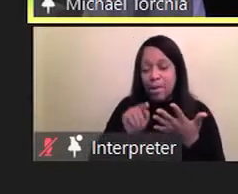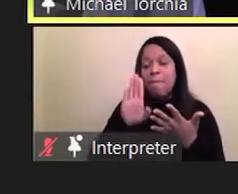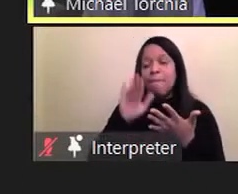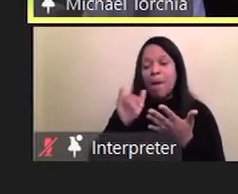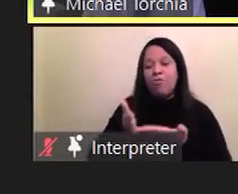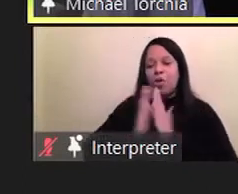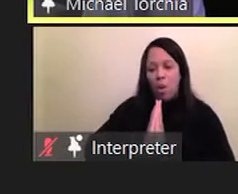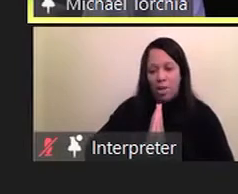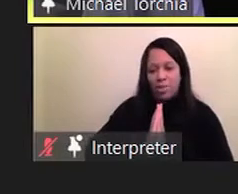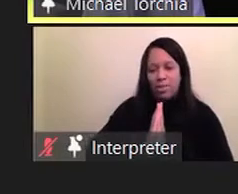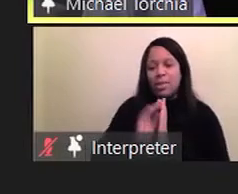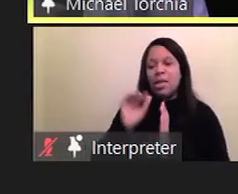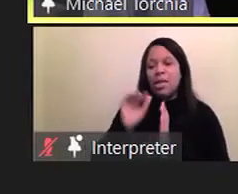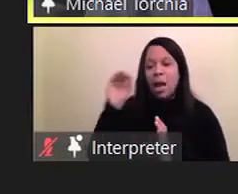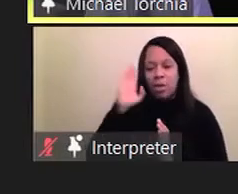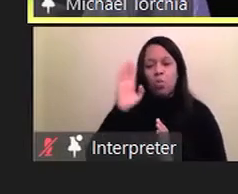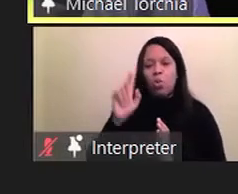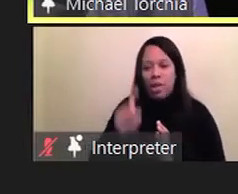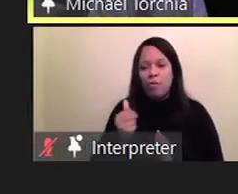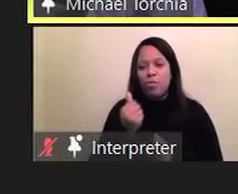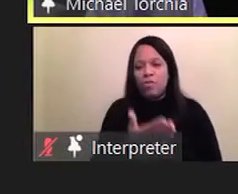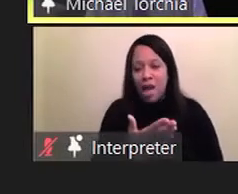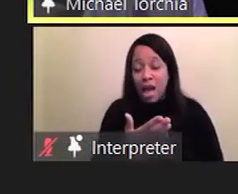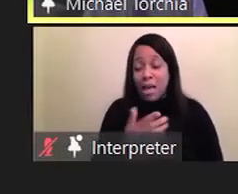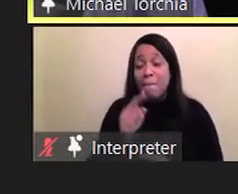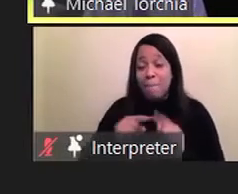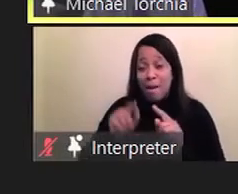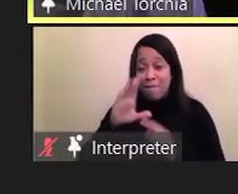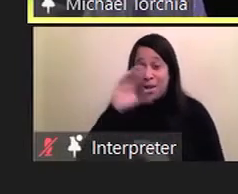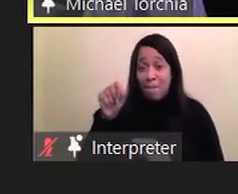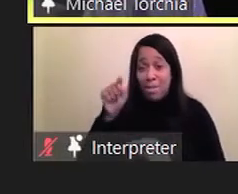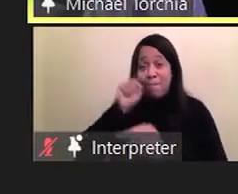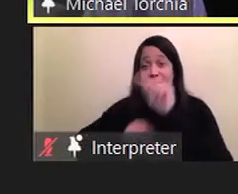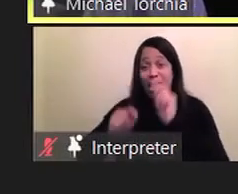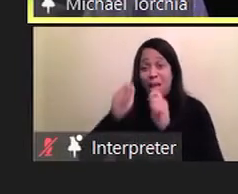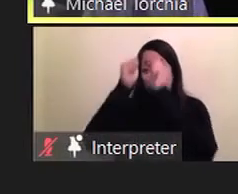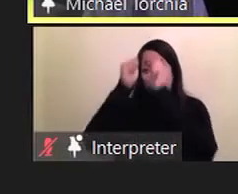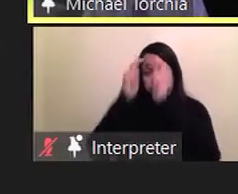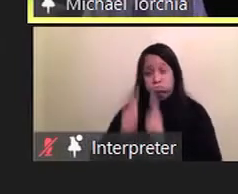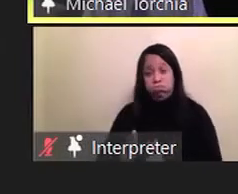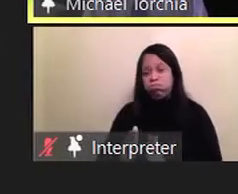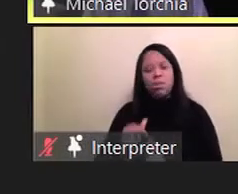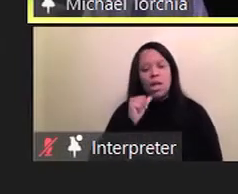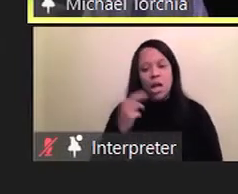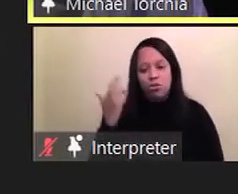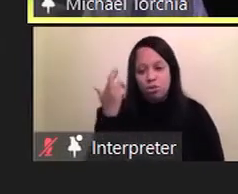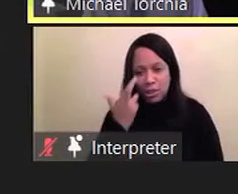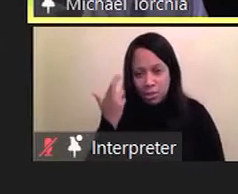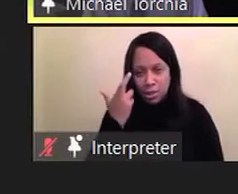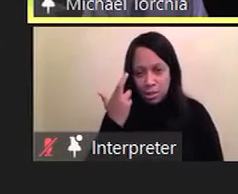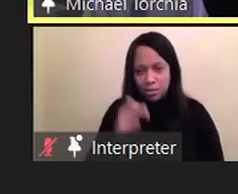would have to do it, but not just go back and provide it. What was interesting is that one of the judges--